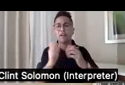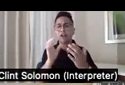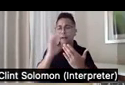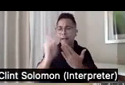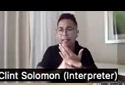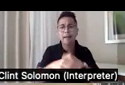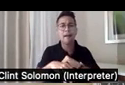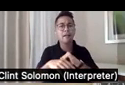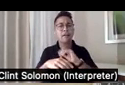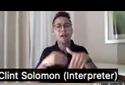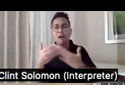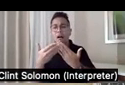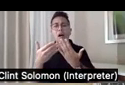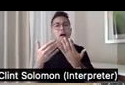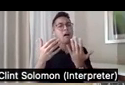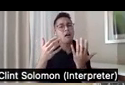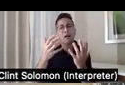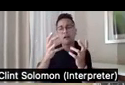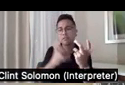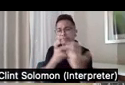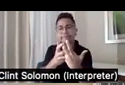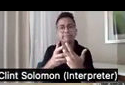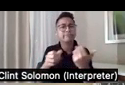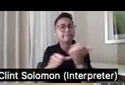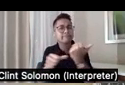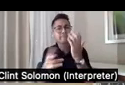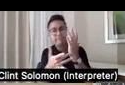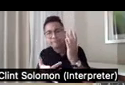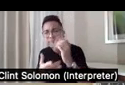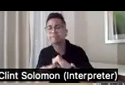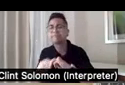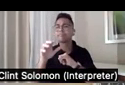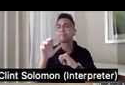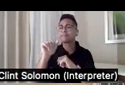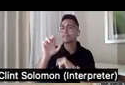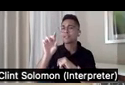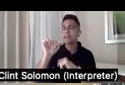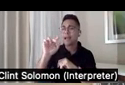assistive technologies including adaptive equipment that we might need for positioning